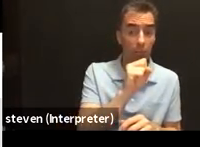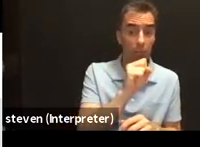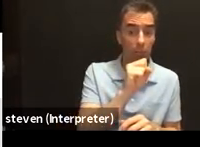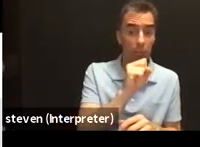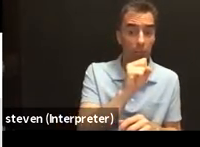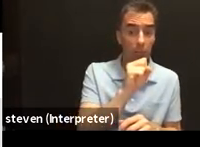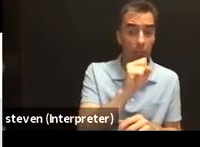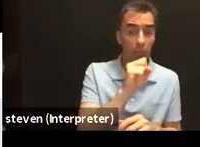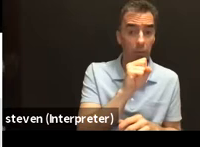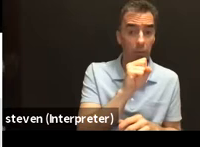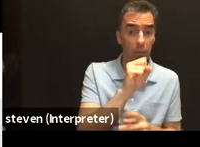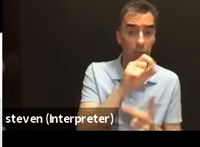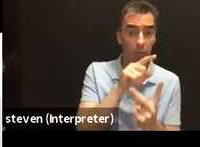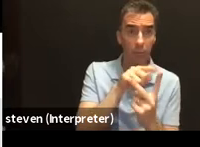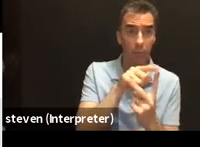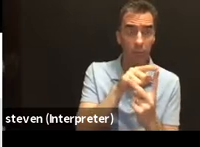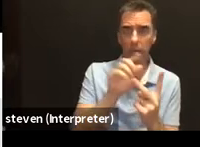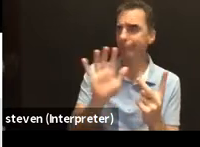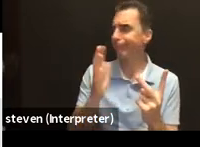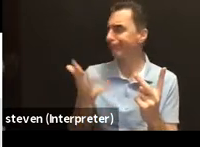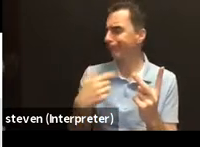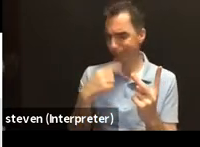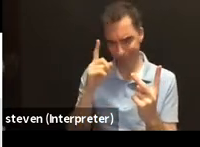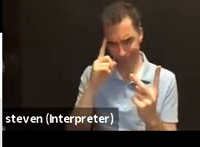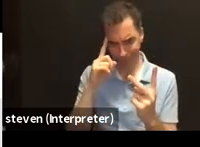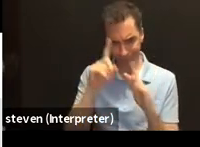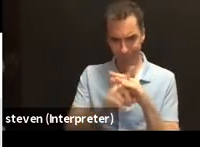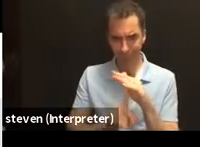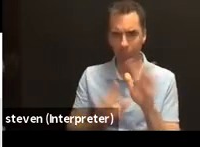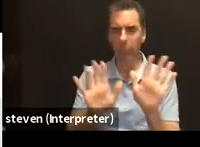maria.rodriguez: To give me one second hour so we re categorize them from